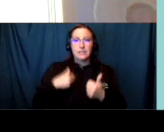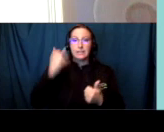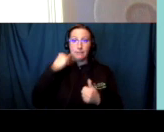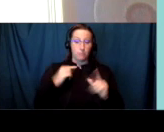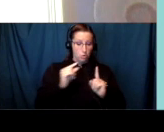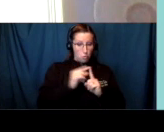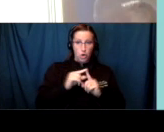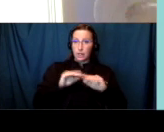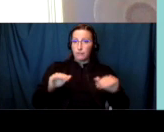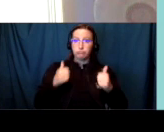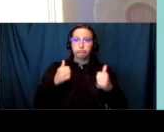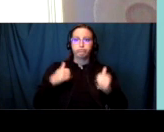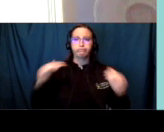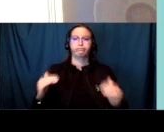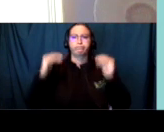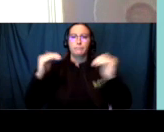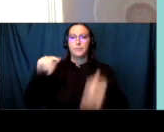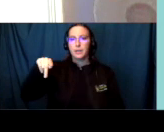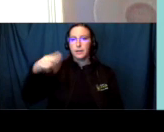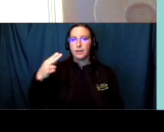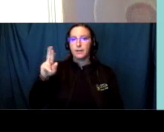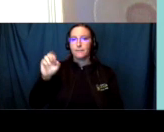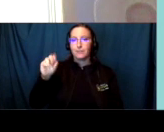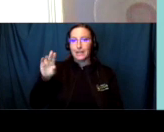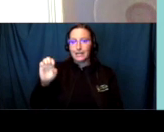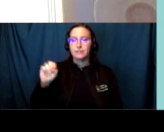You could start asking some comprehension questions which we've not done